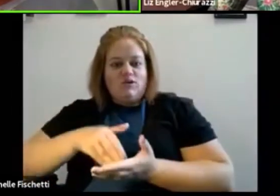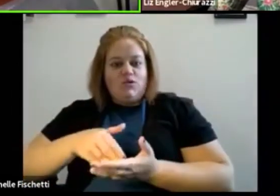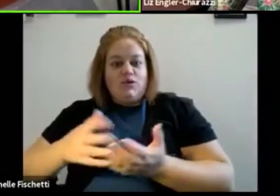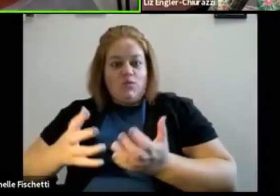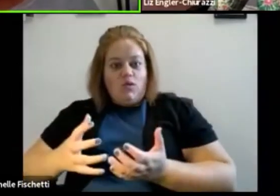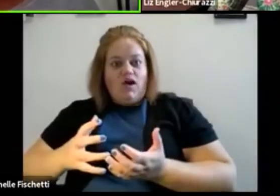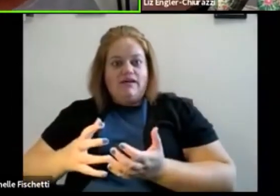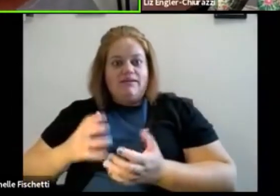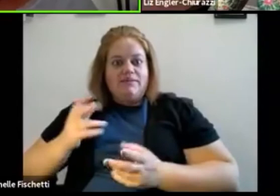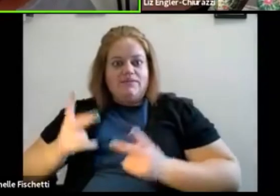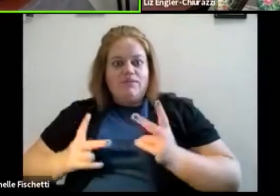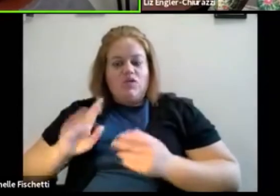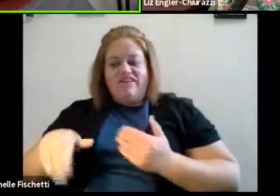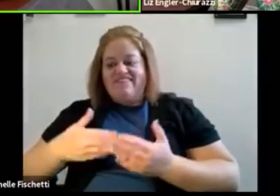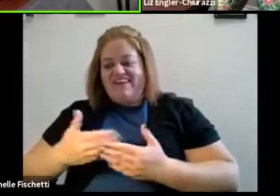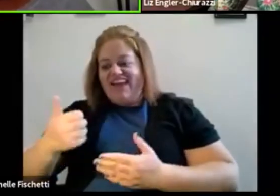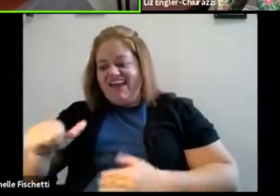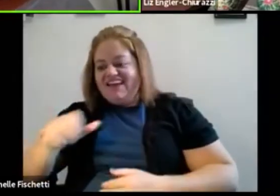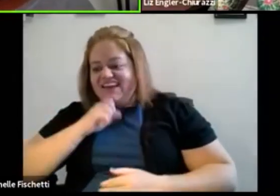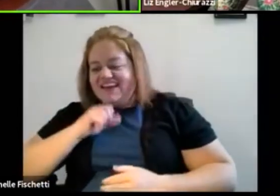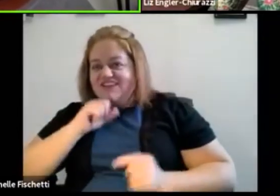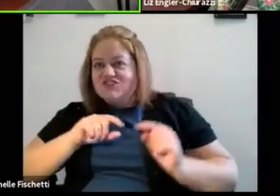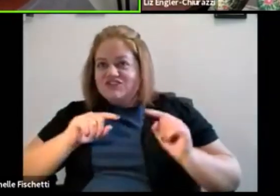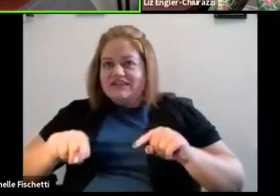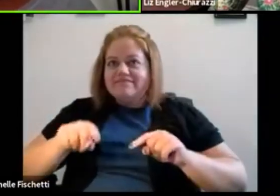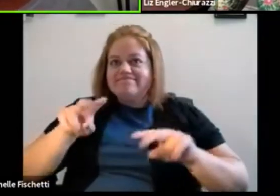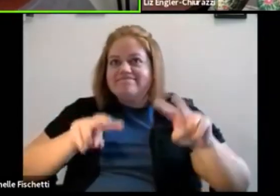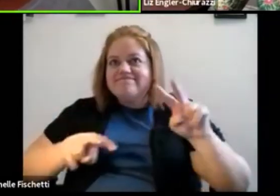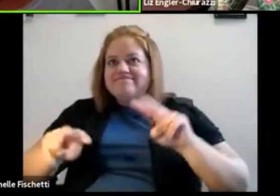of all ages can come and learn about science and get excited and to see folks